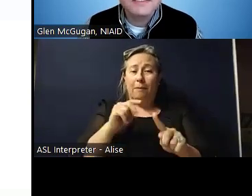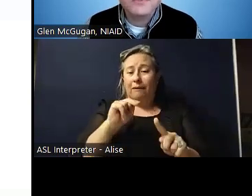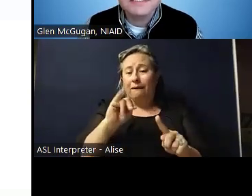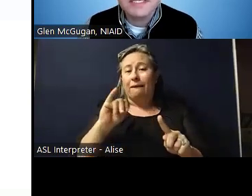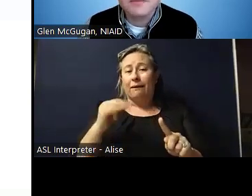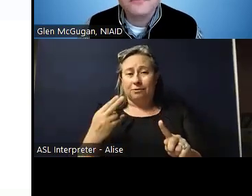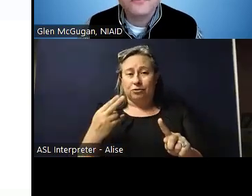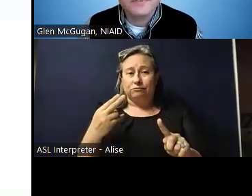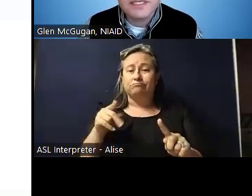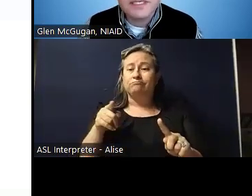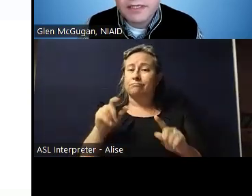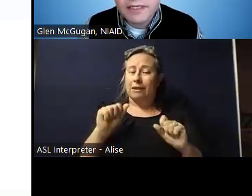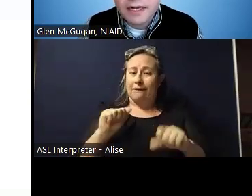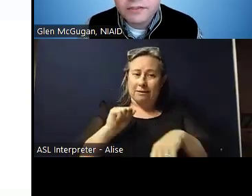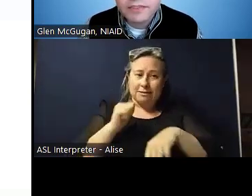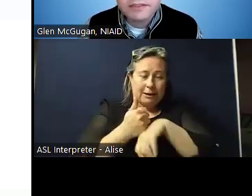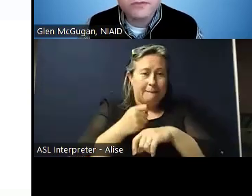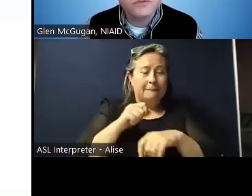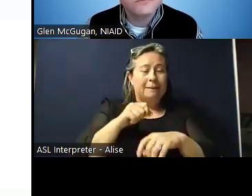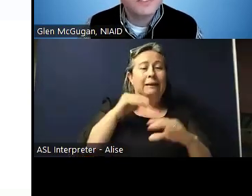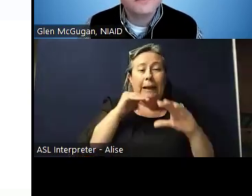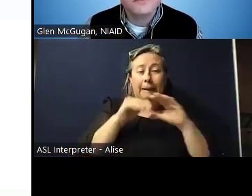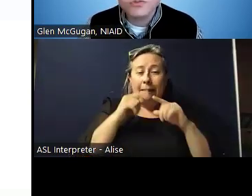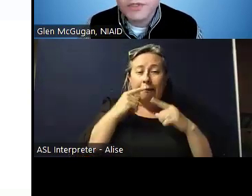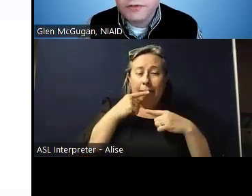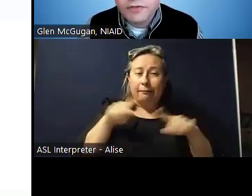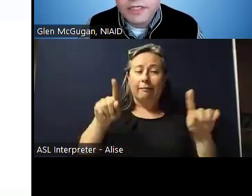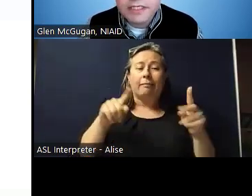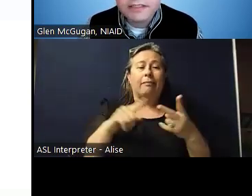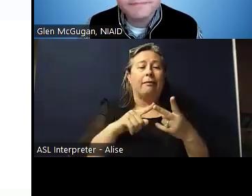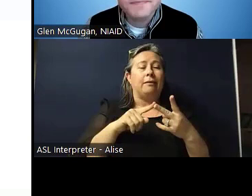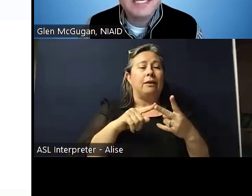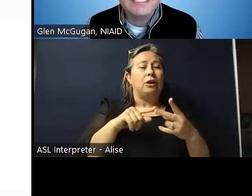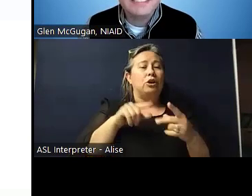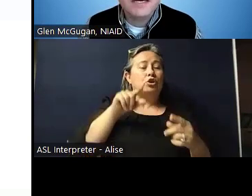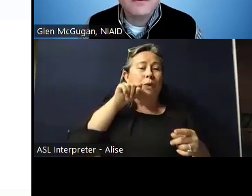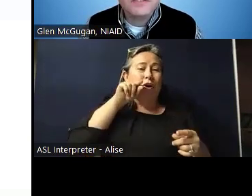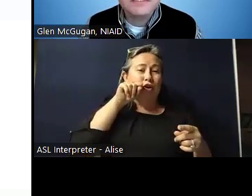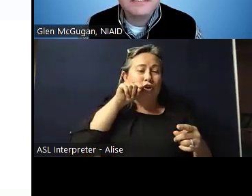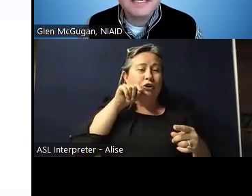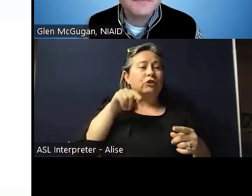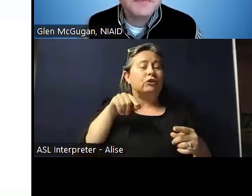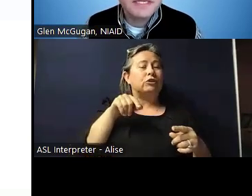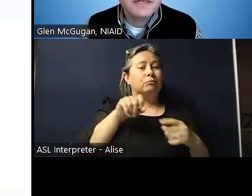You can set up for e-mail announcements. You can follow their Twitter feed, and that way you can stay up to date